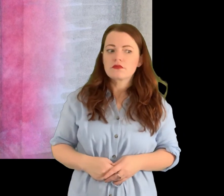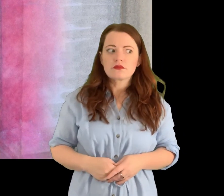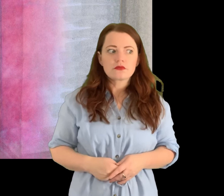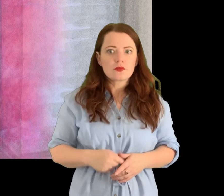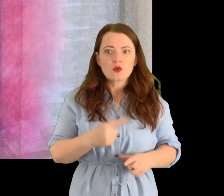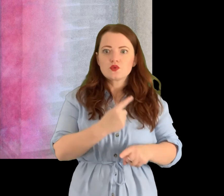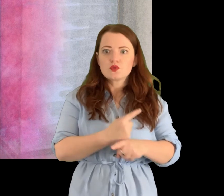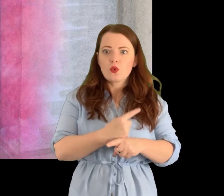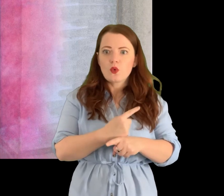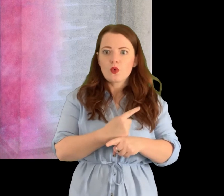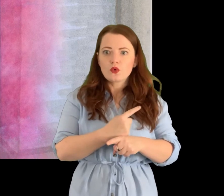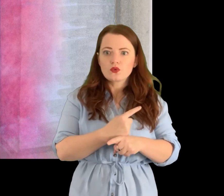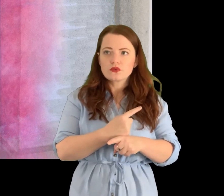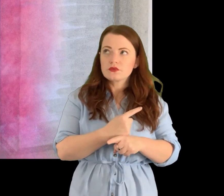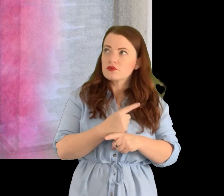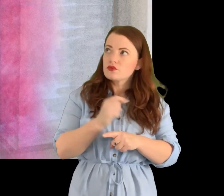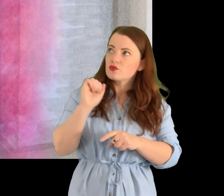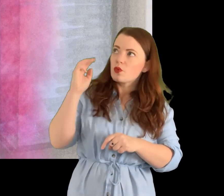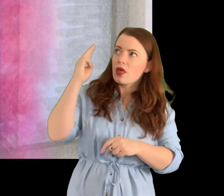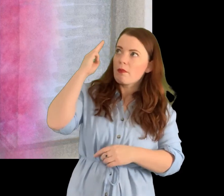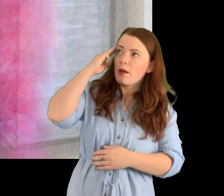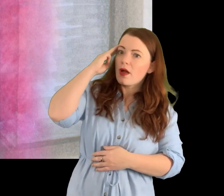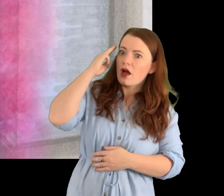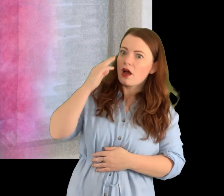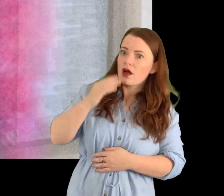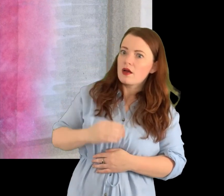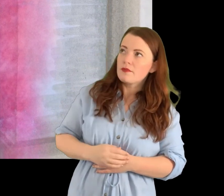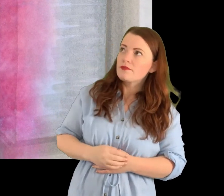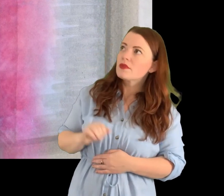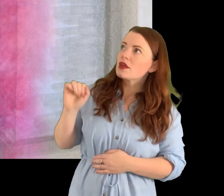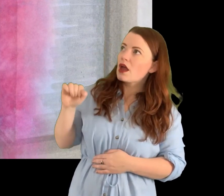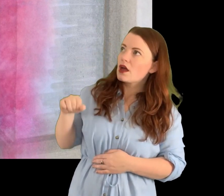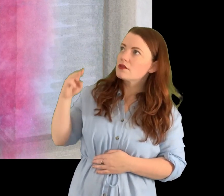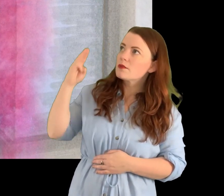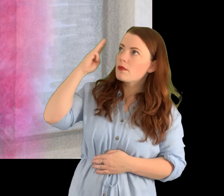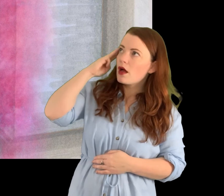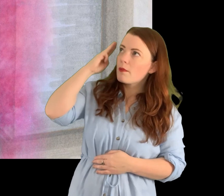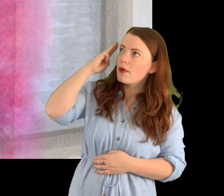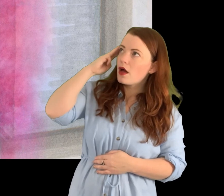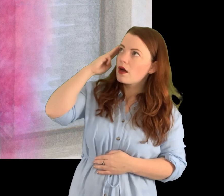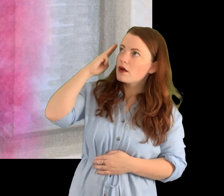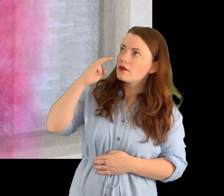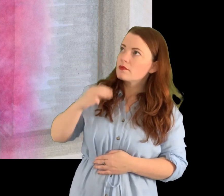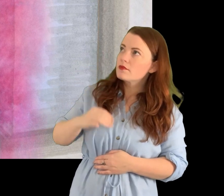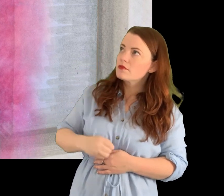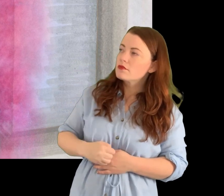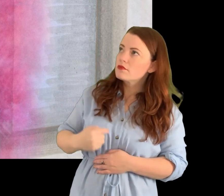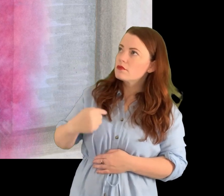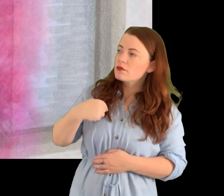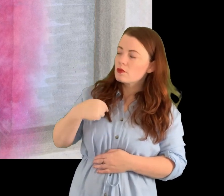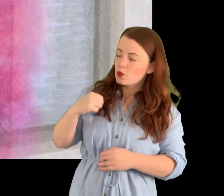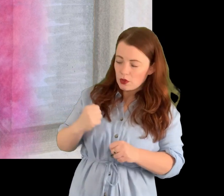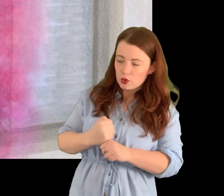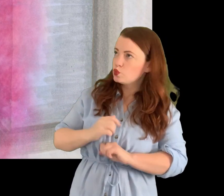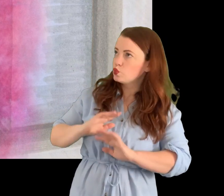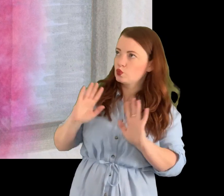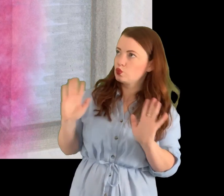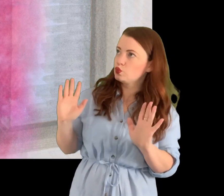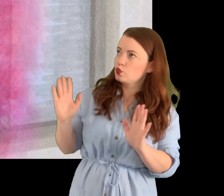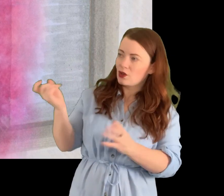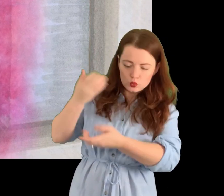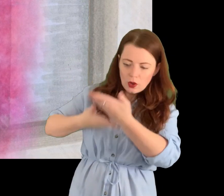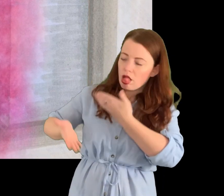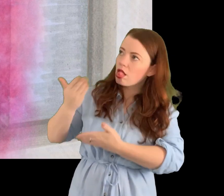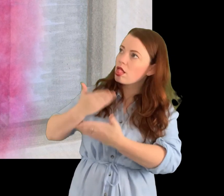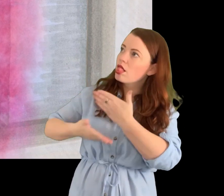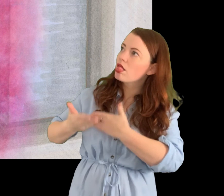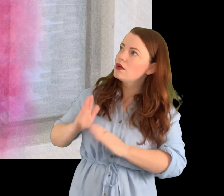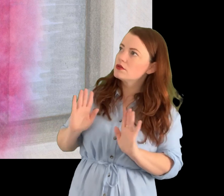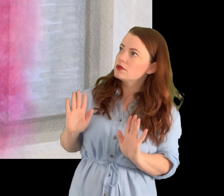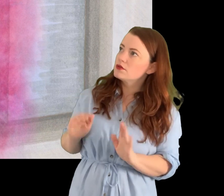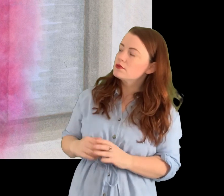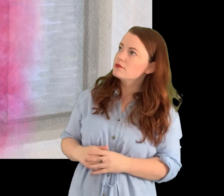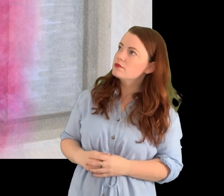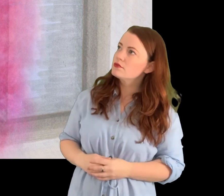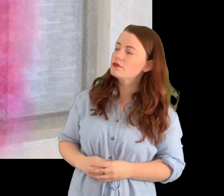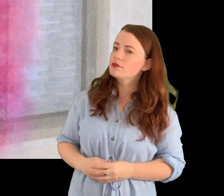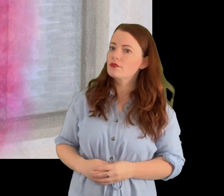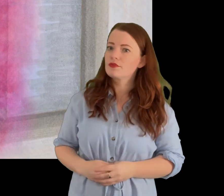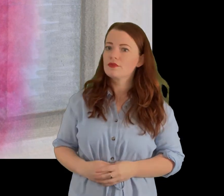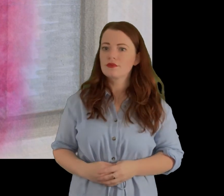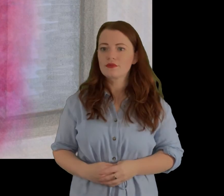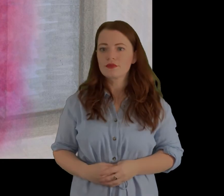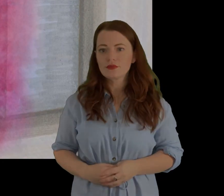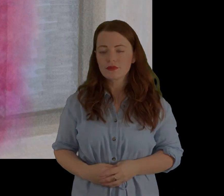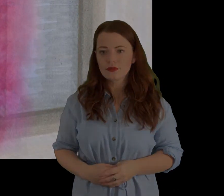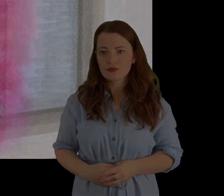and spoke together to their Mama “Yes Mama, we will do as we are told”